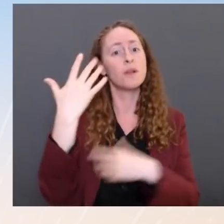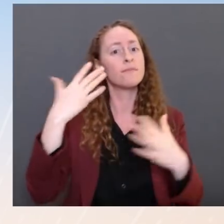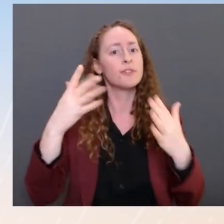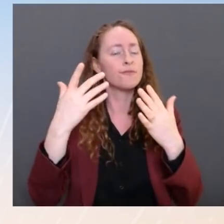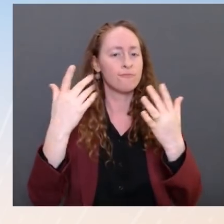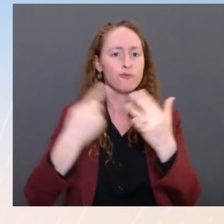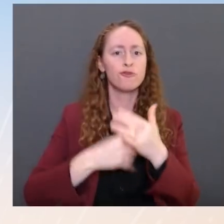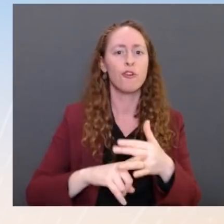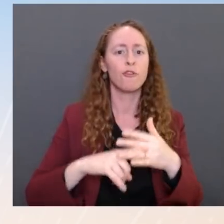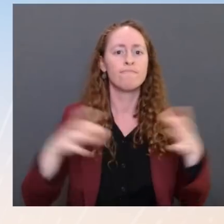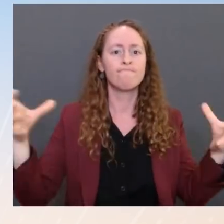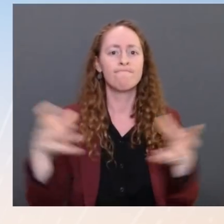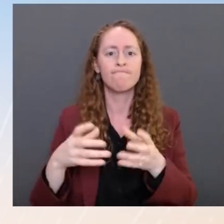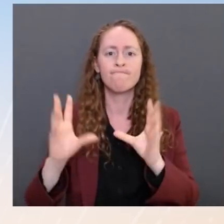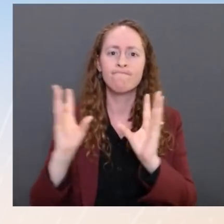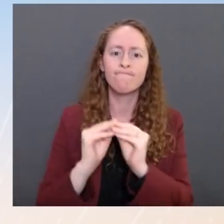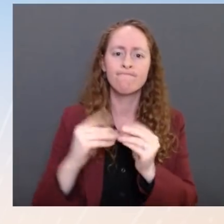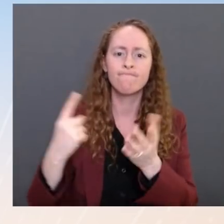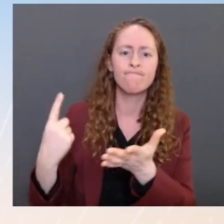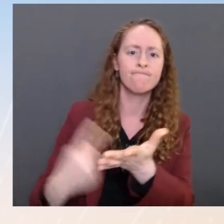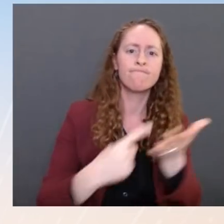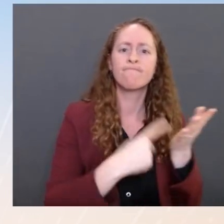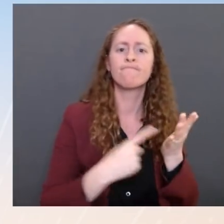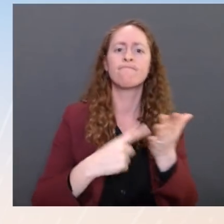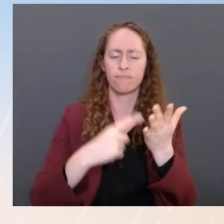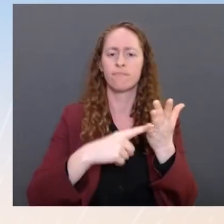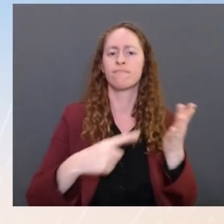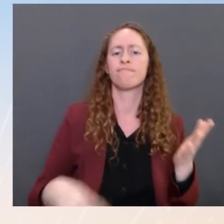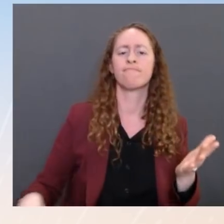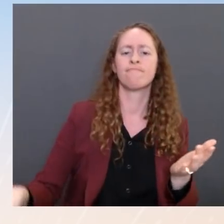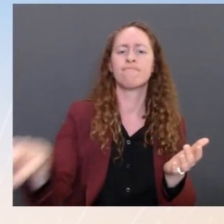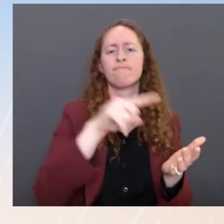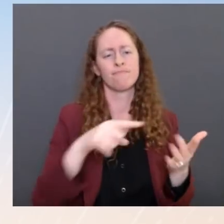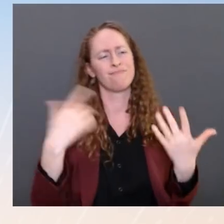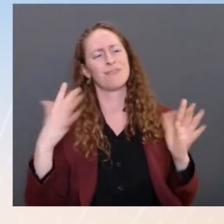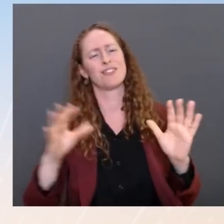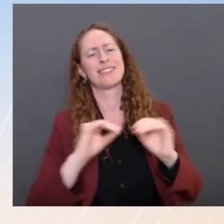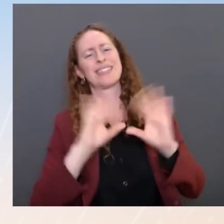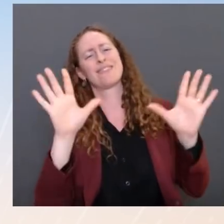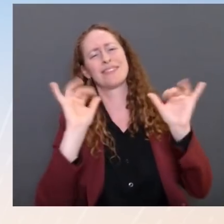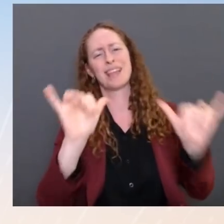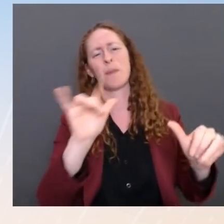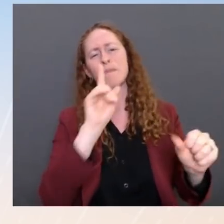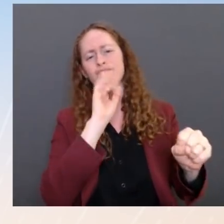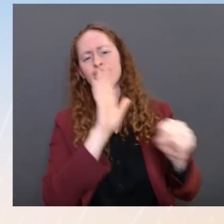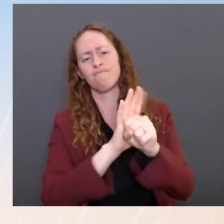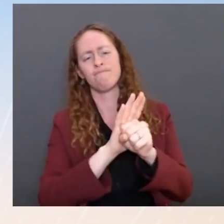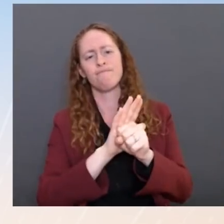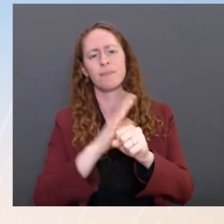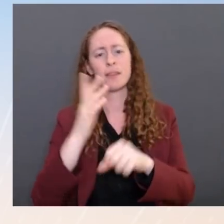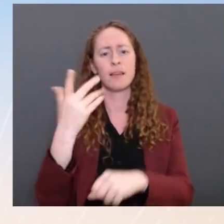we united the world to commit to vaccinating the -- to vaccinating the world, saving lives, and building better health security